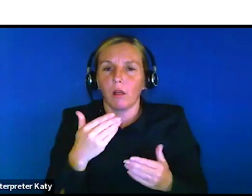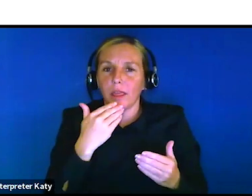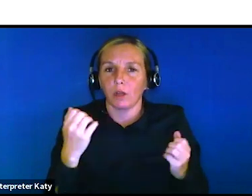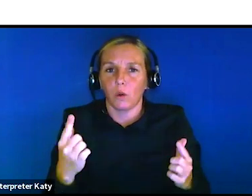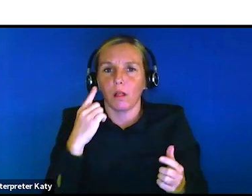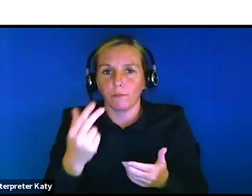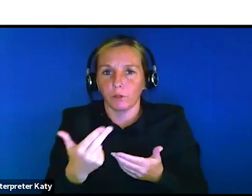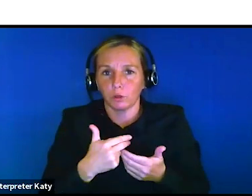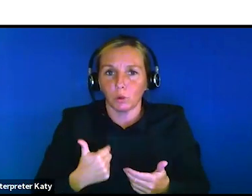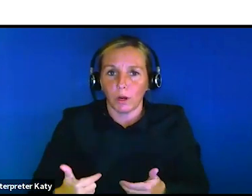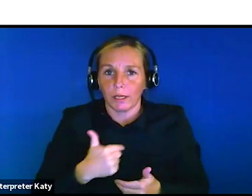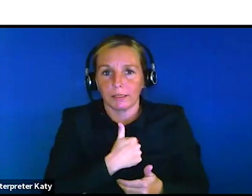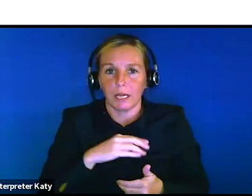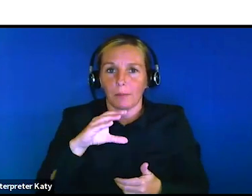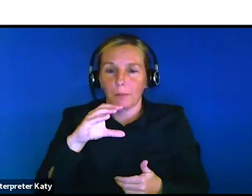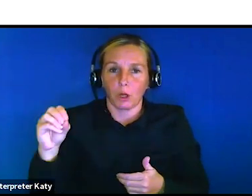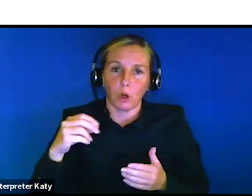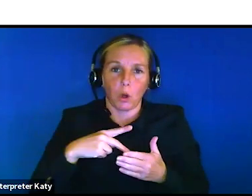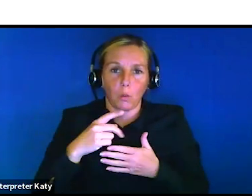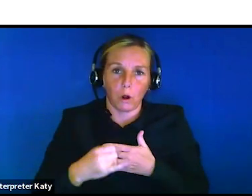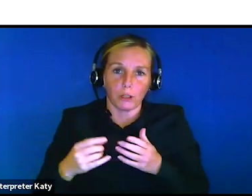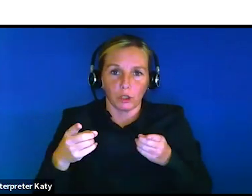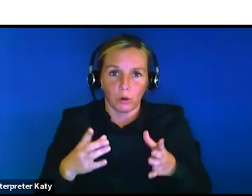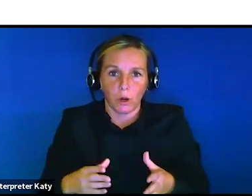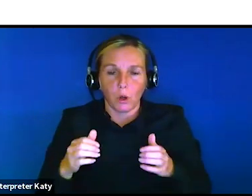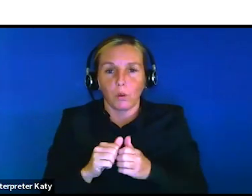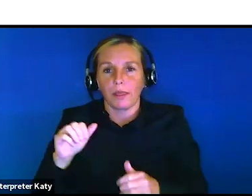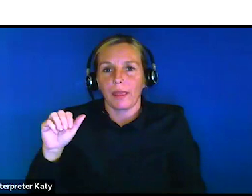As Jill mentioned, I'm the Co Project Director along with Adalicia, who opened